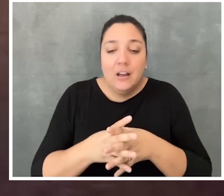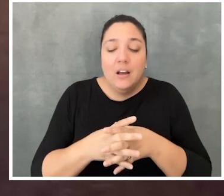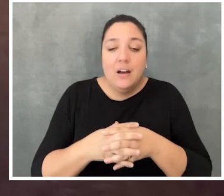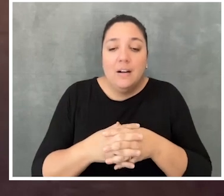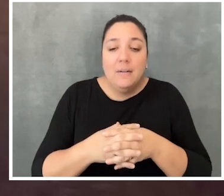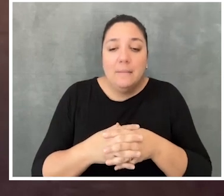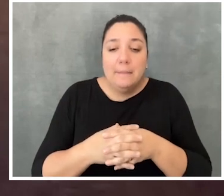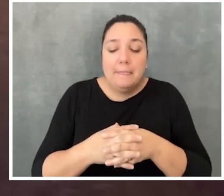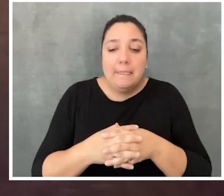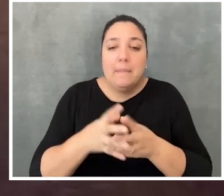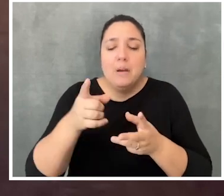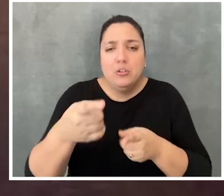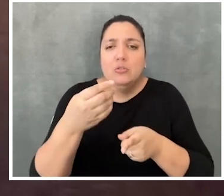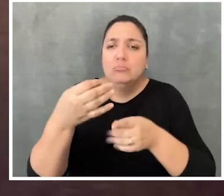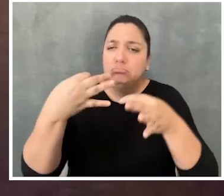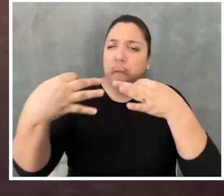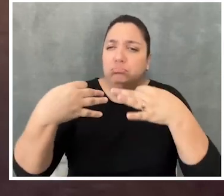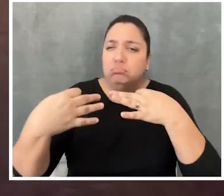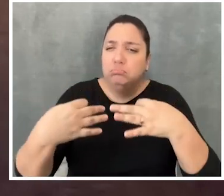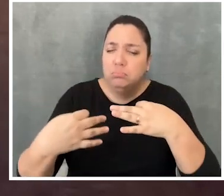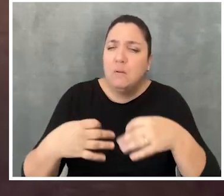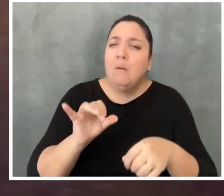But as you're talking, we're talking about gender justice,